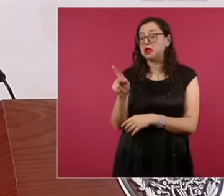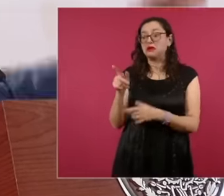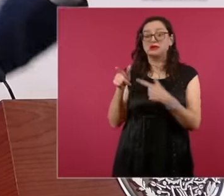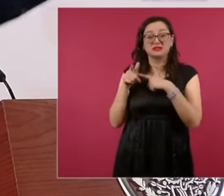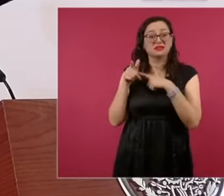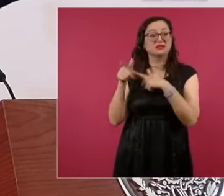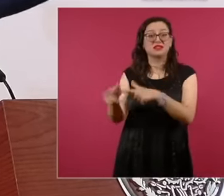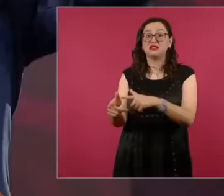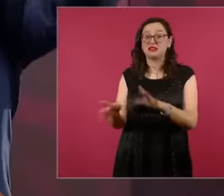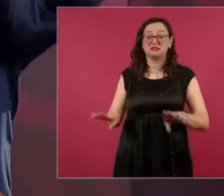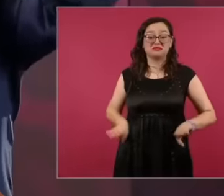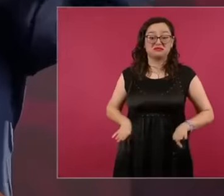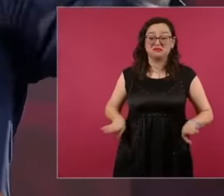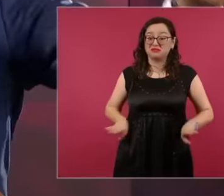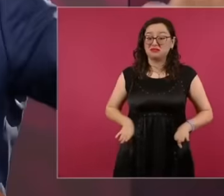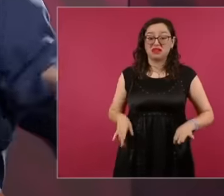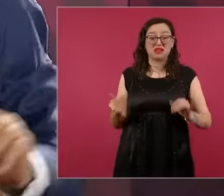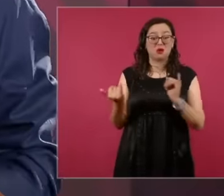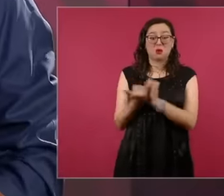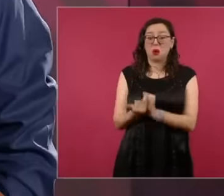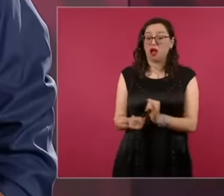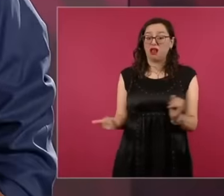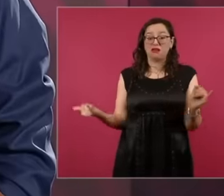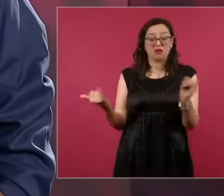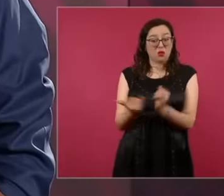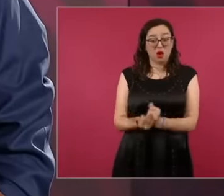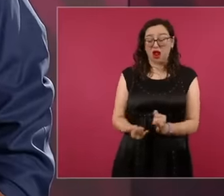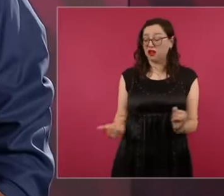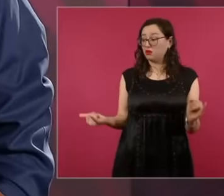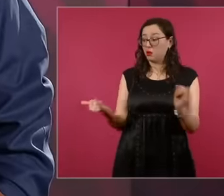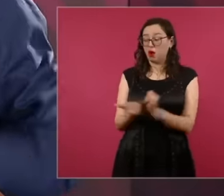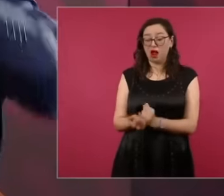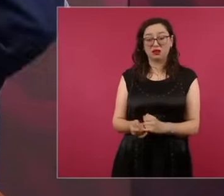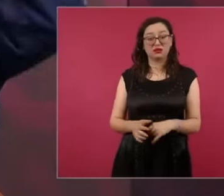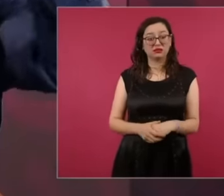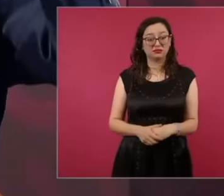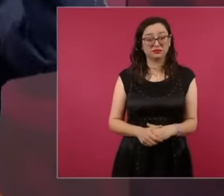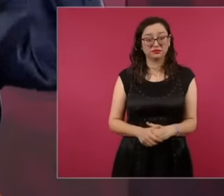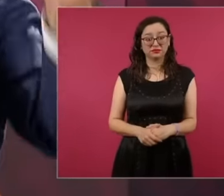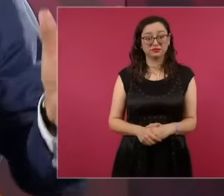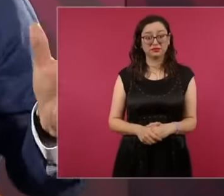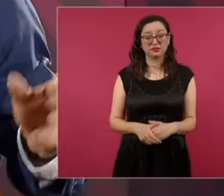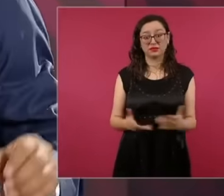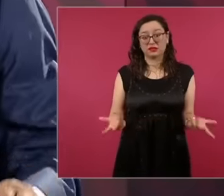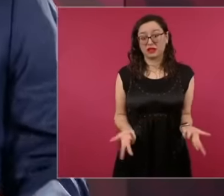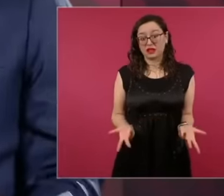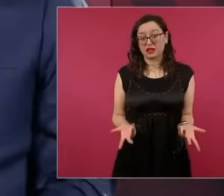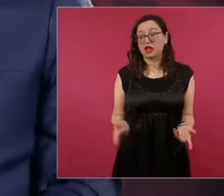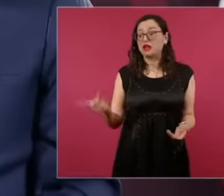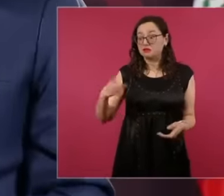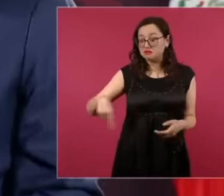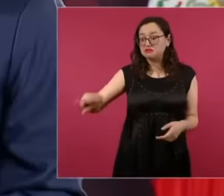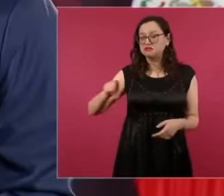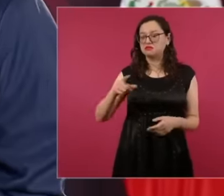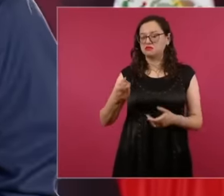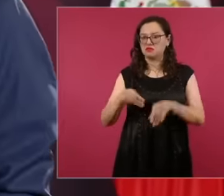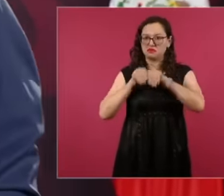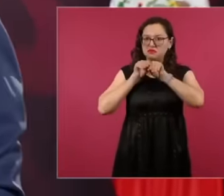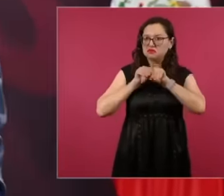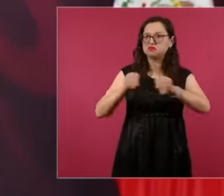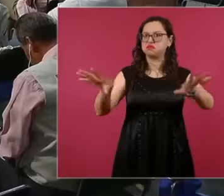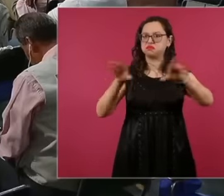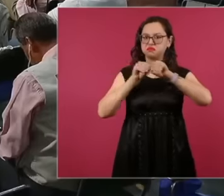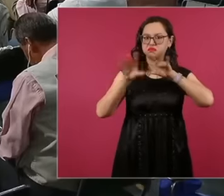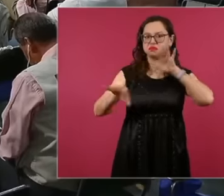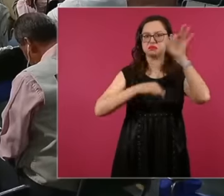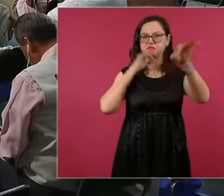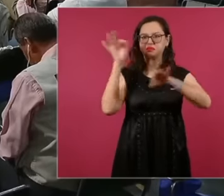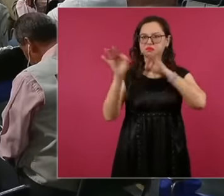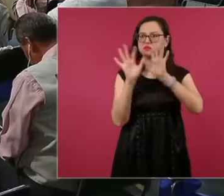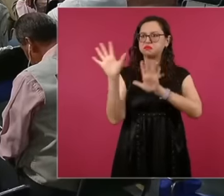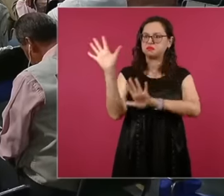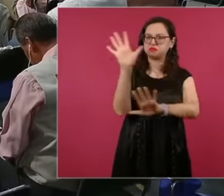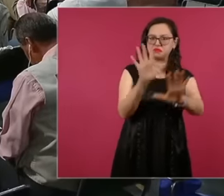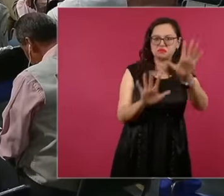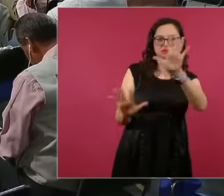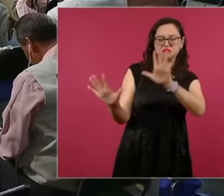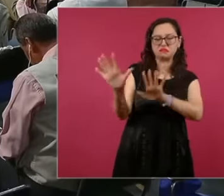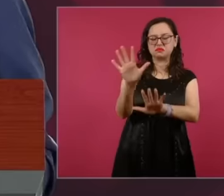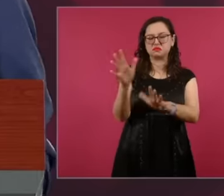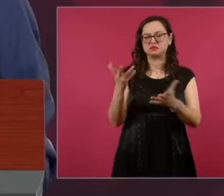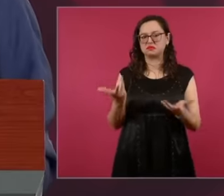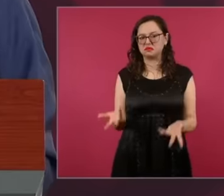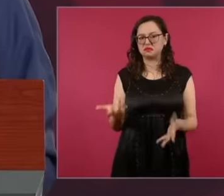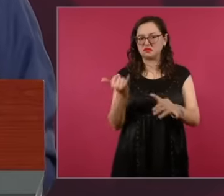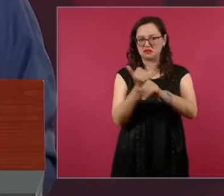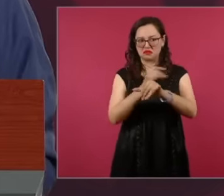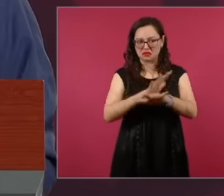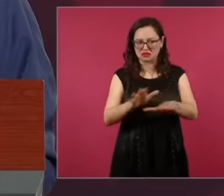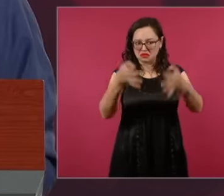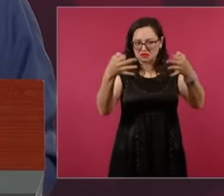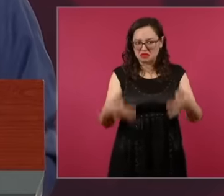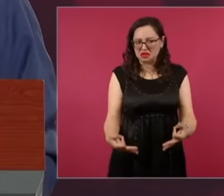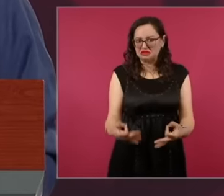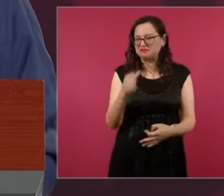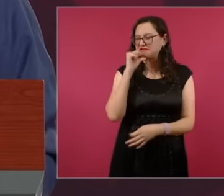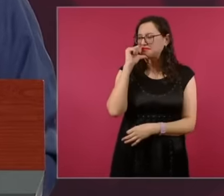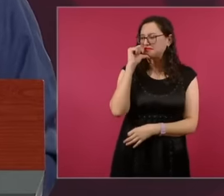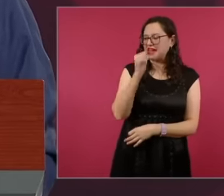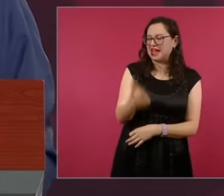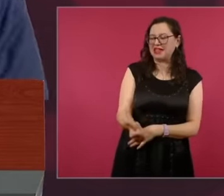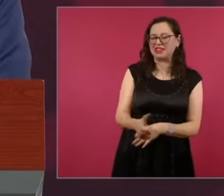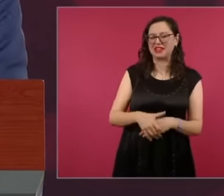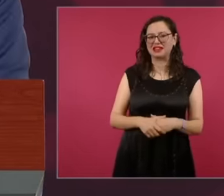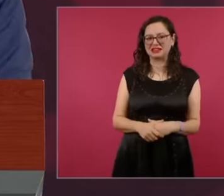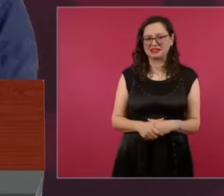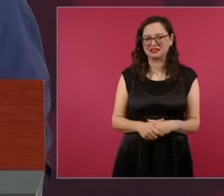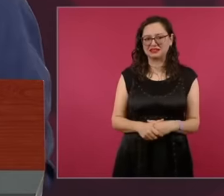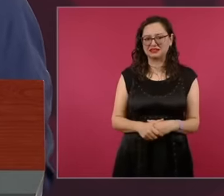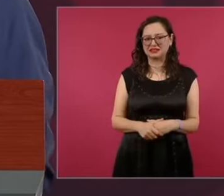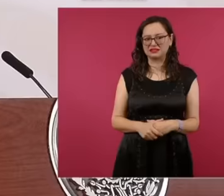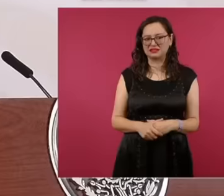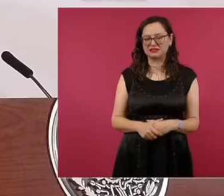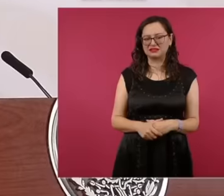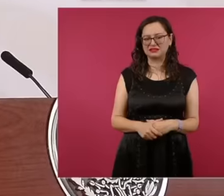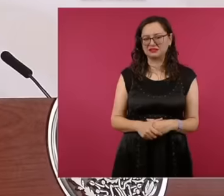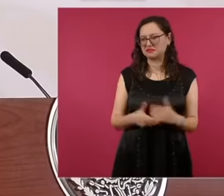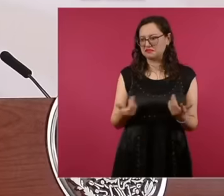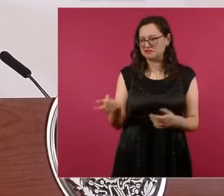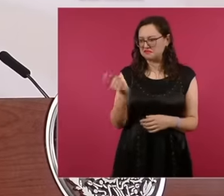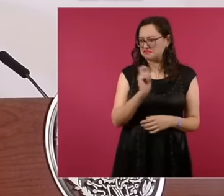the same a conservative media power that misinforms that does not act with professionalism and